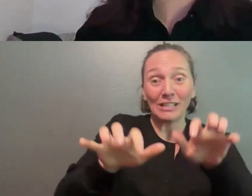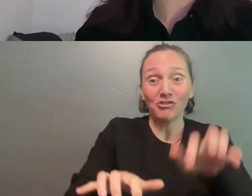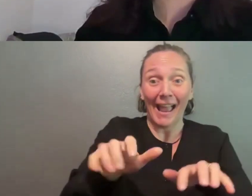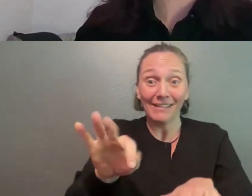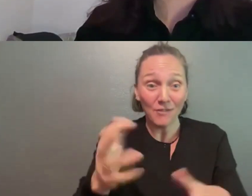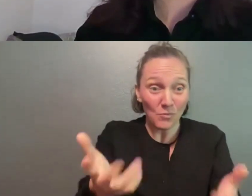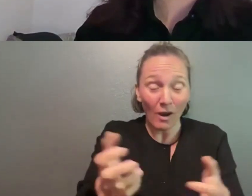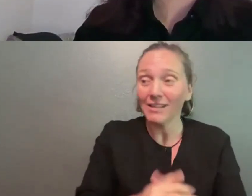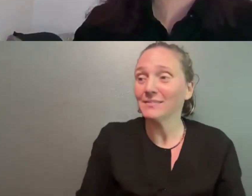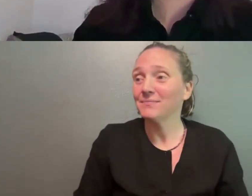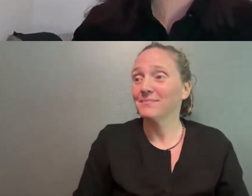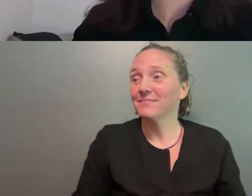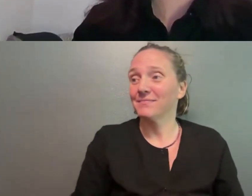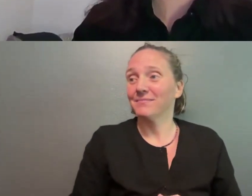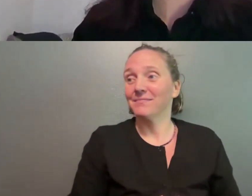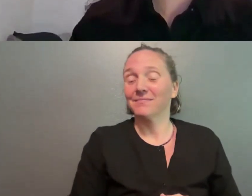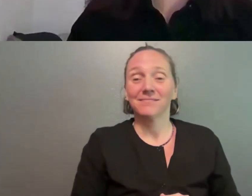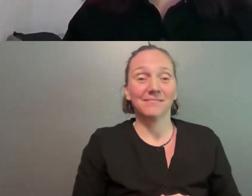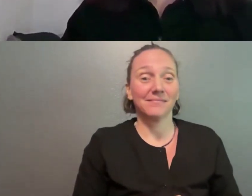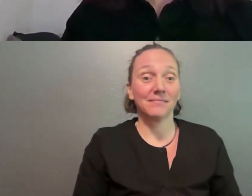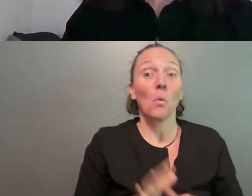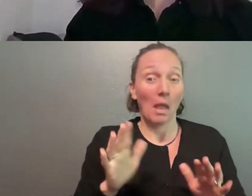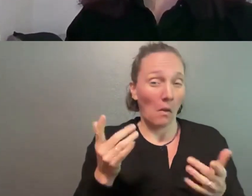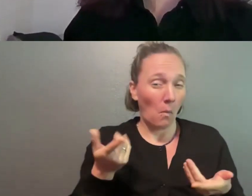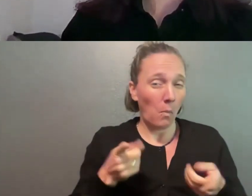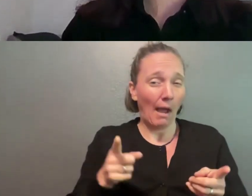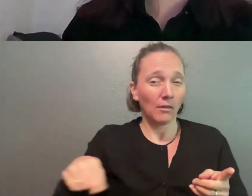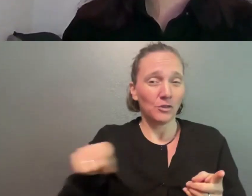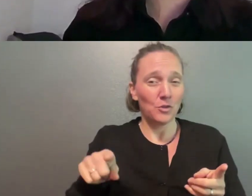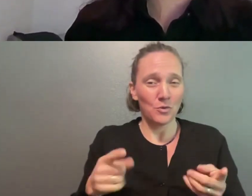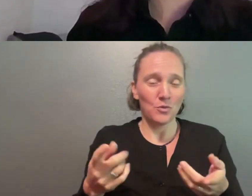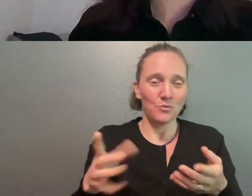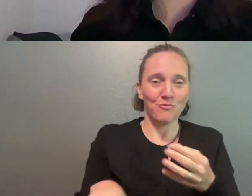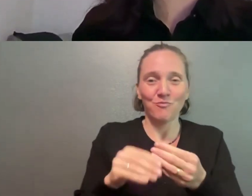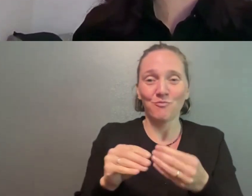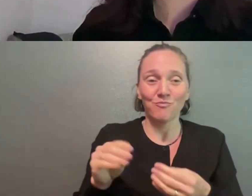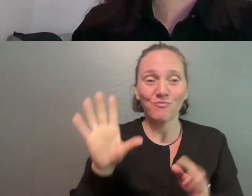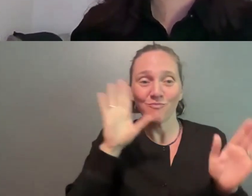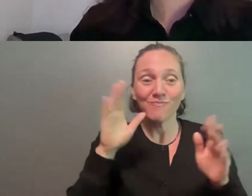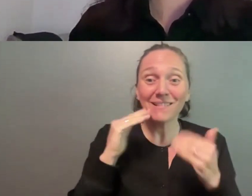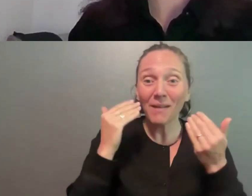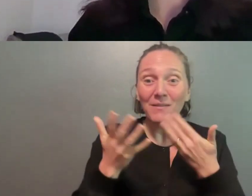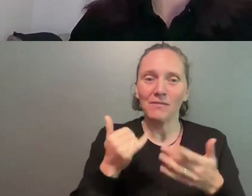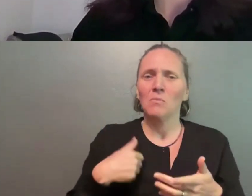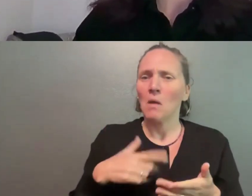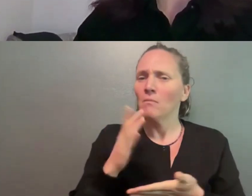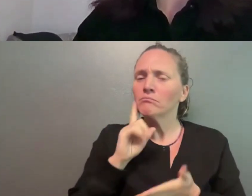While everyone is doing that, we have some questions that were the chat and I kind of compiled a list